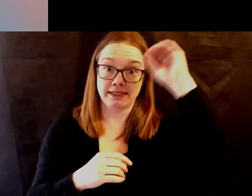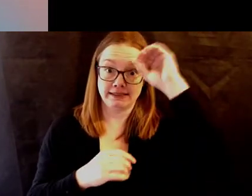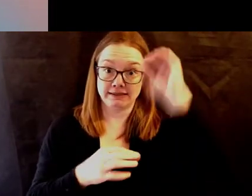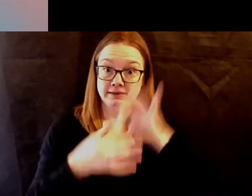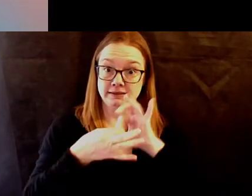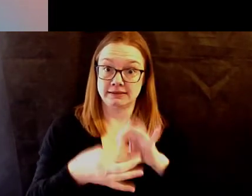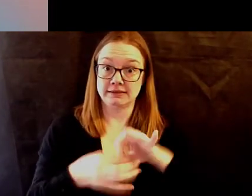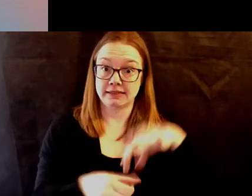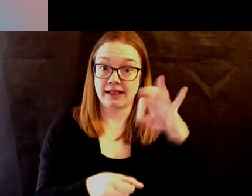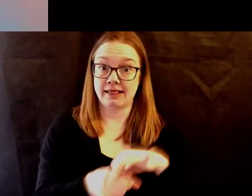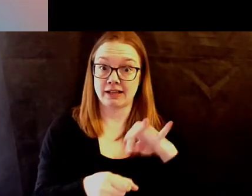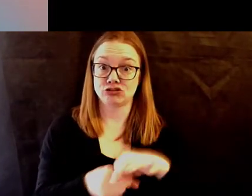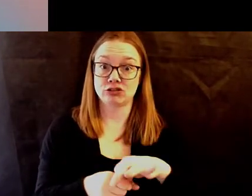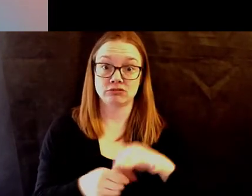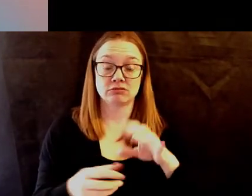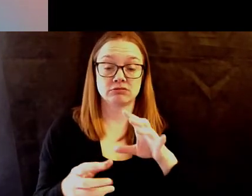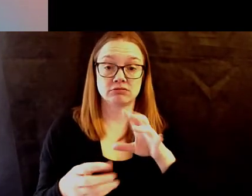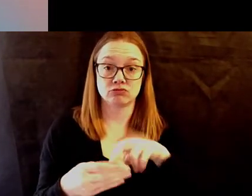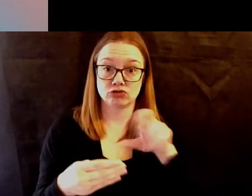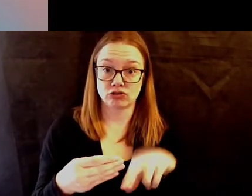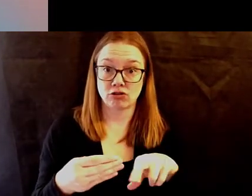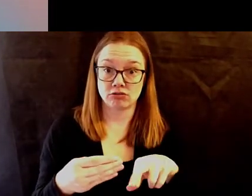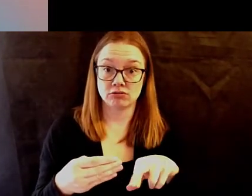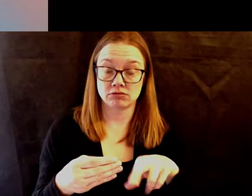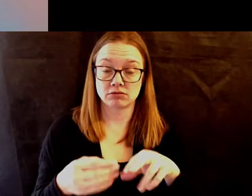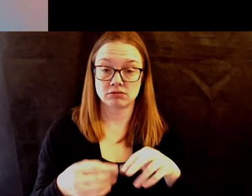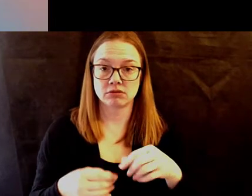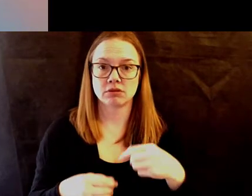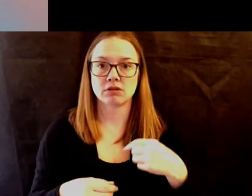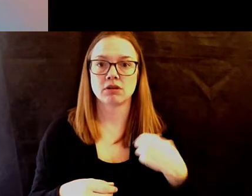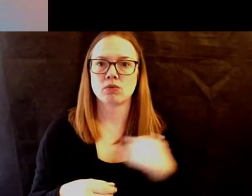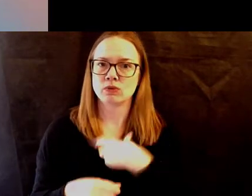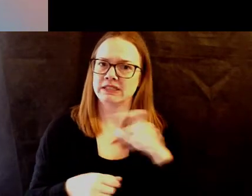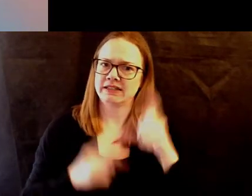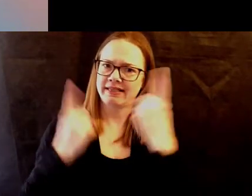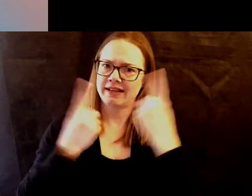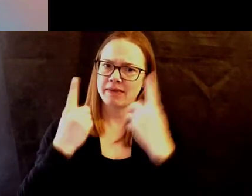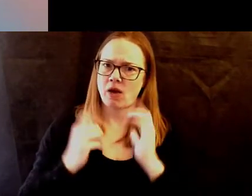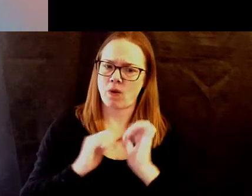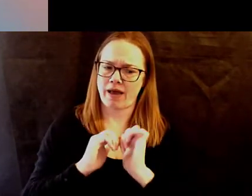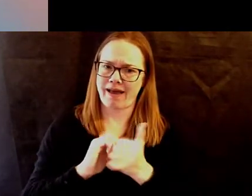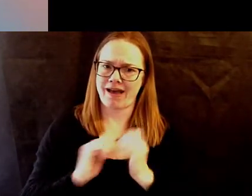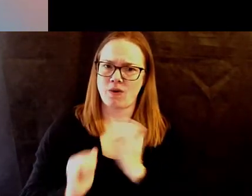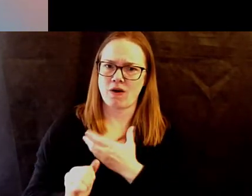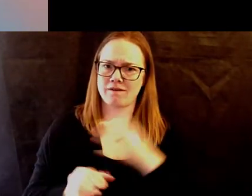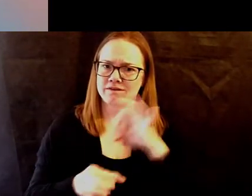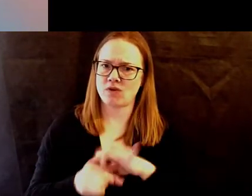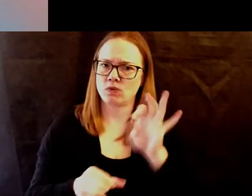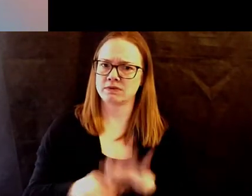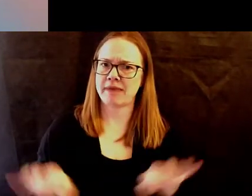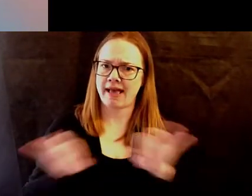it's a really interesting time to think about how our votes do matter. Katie, what do you think you would